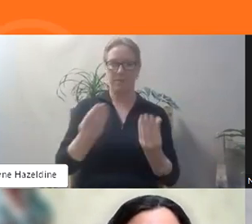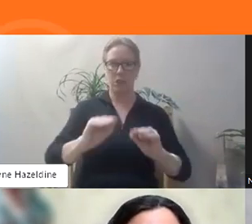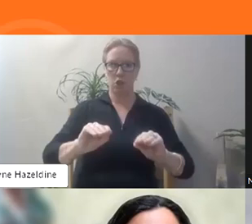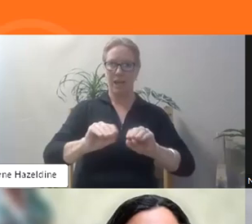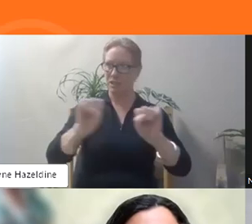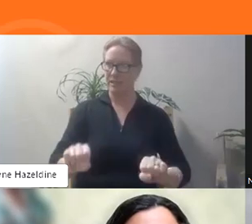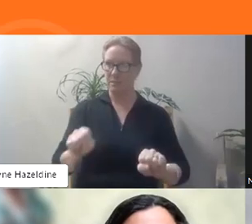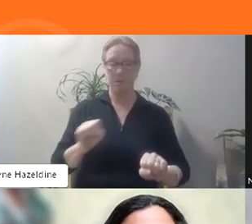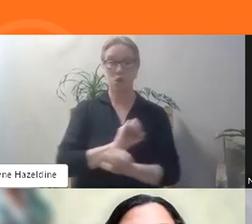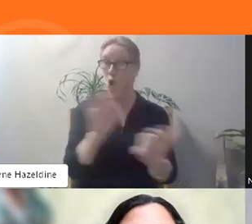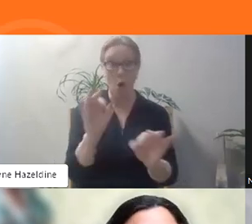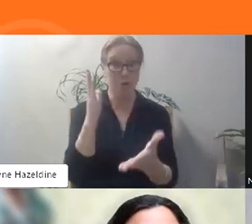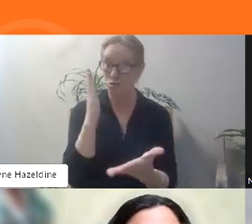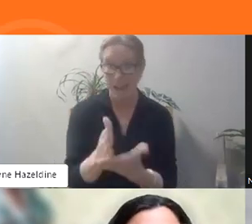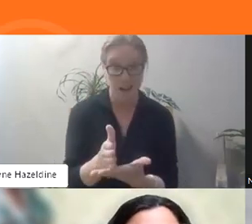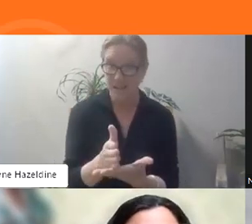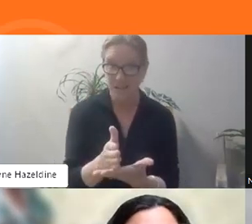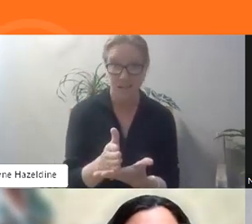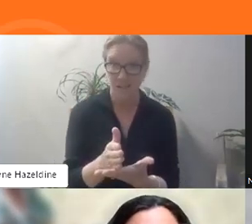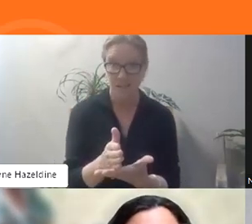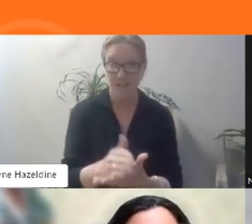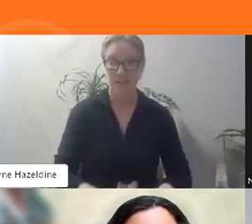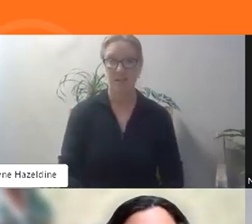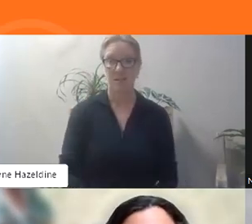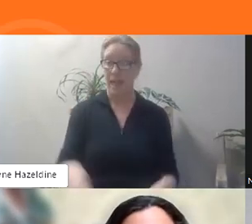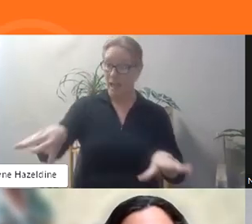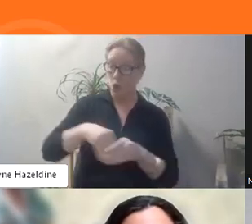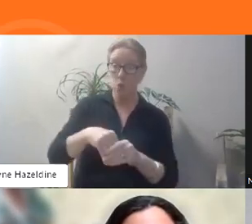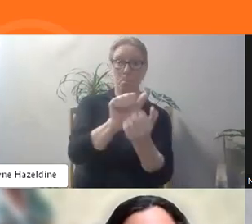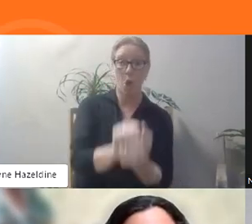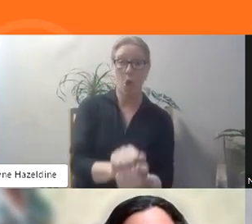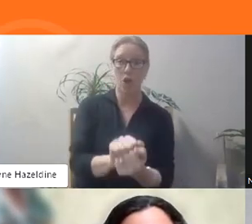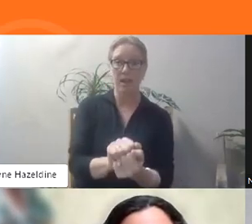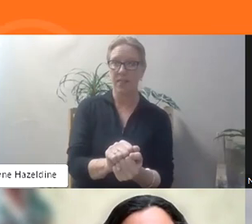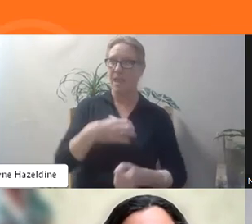reality. Inclusion and belonging are more than just a student being